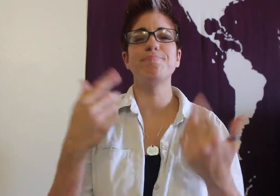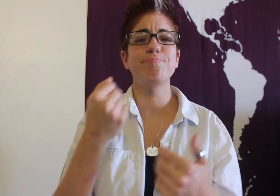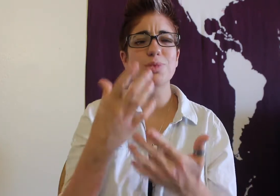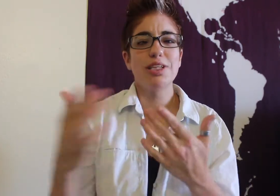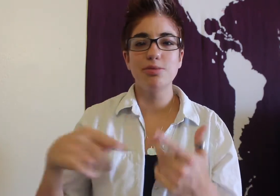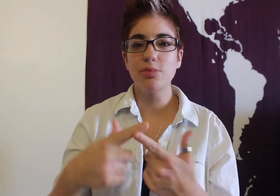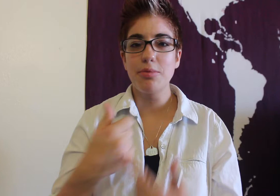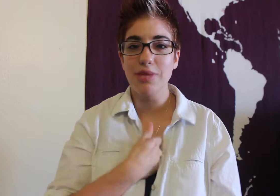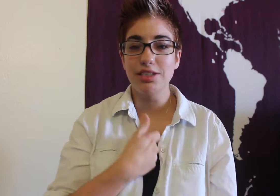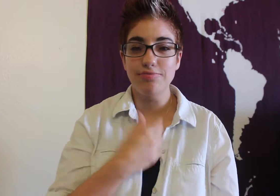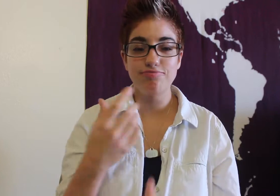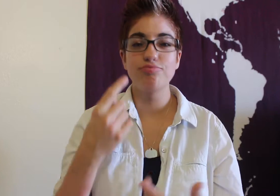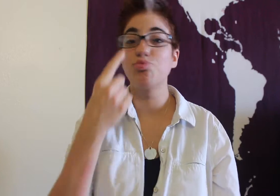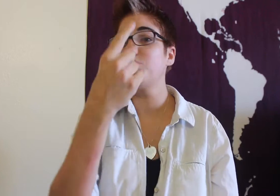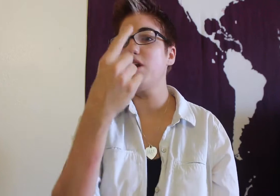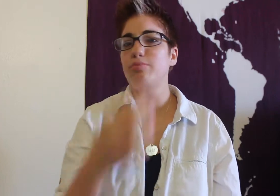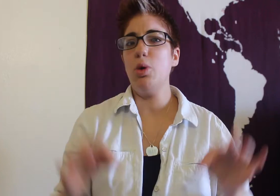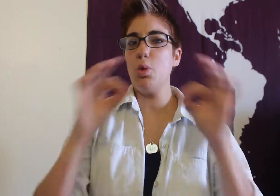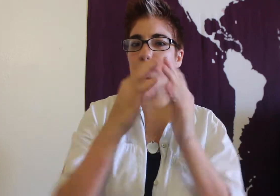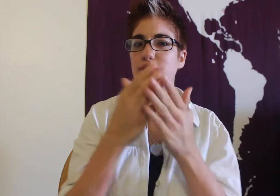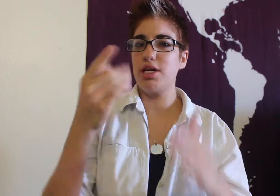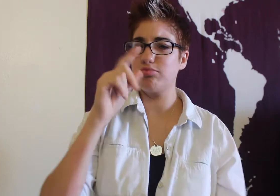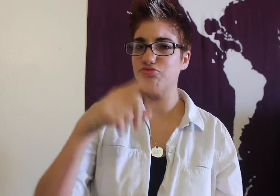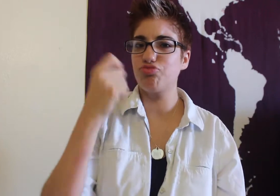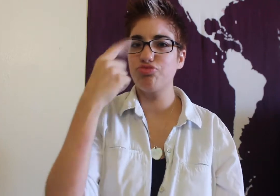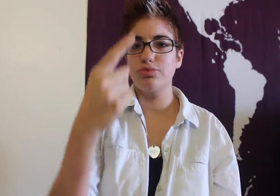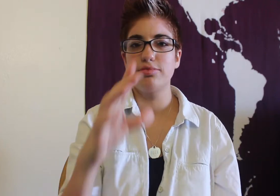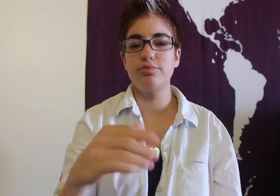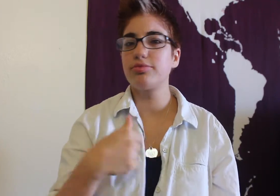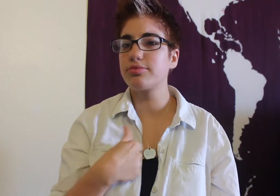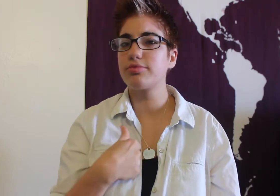Let’s start with a few things about myself…the MOST important thing to know about me